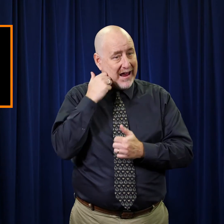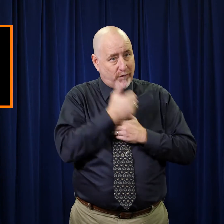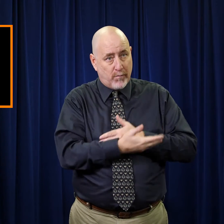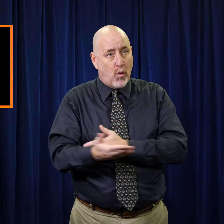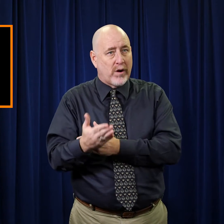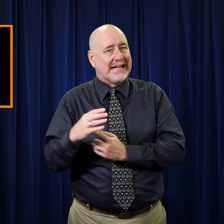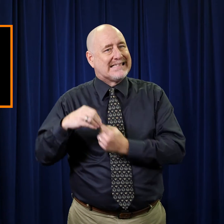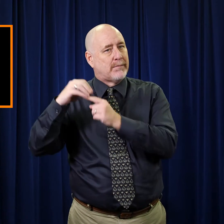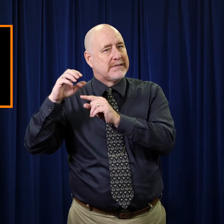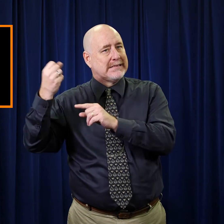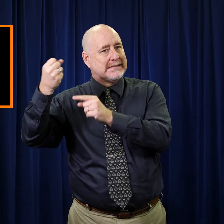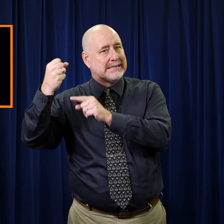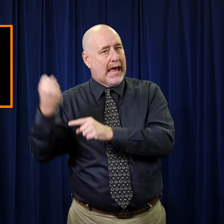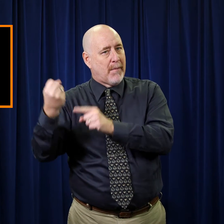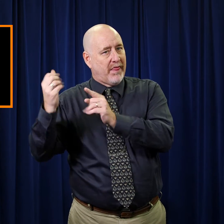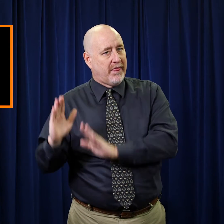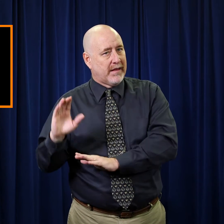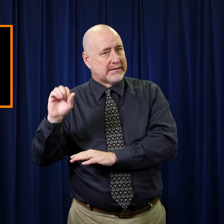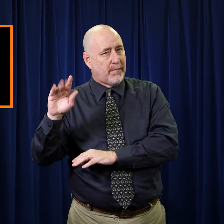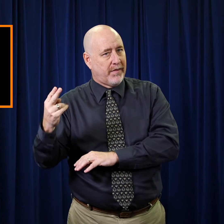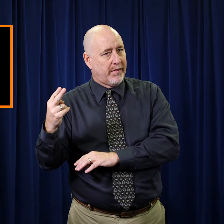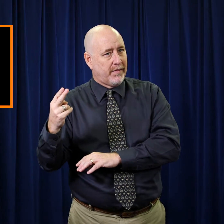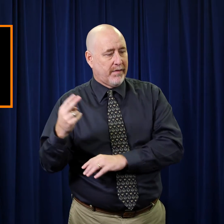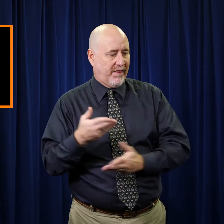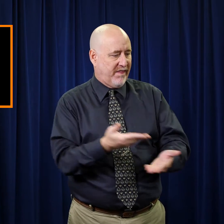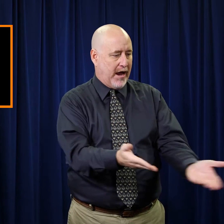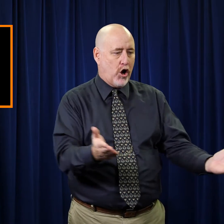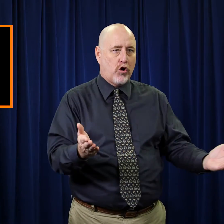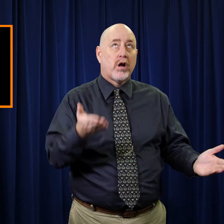And every morning—except the Sabbath—it was there for them.